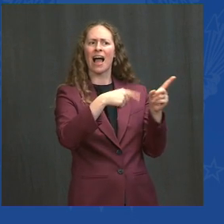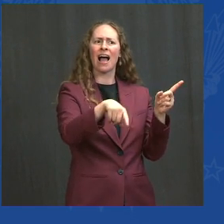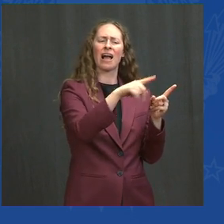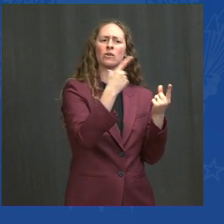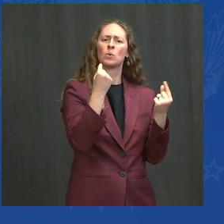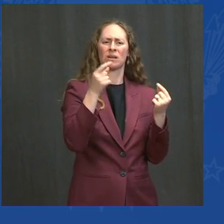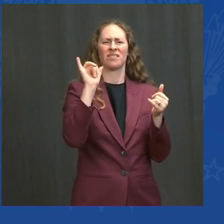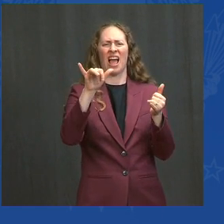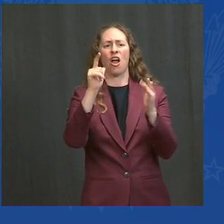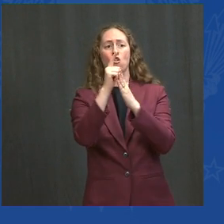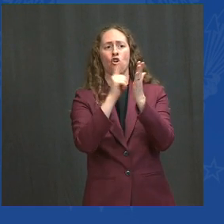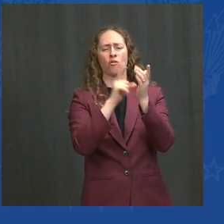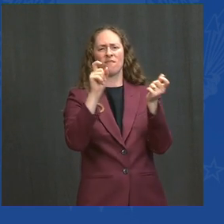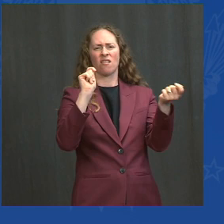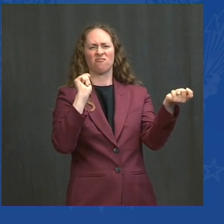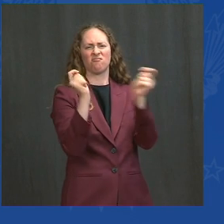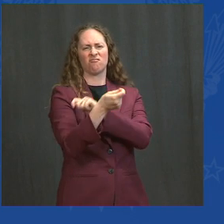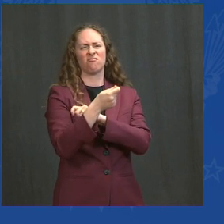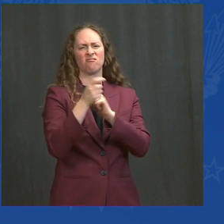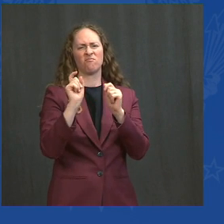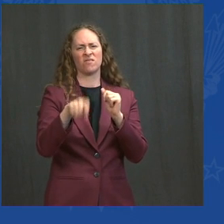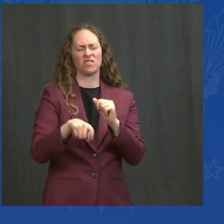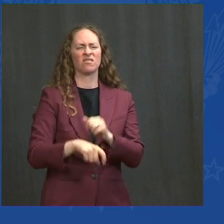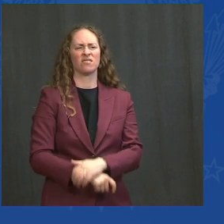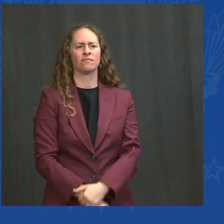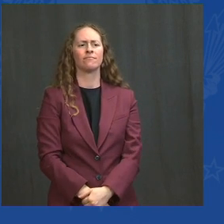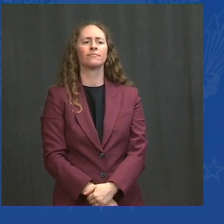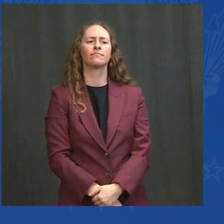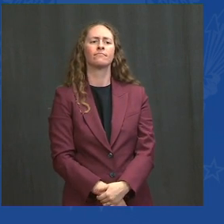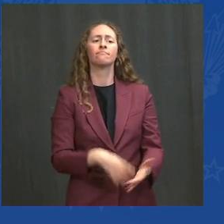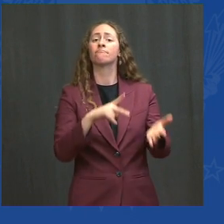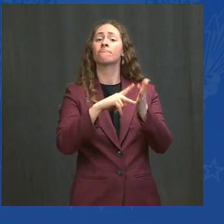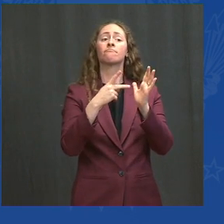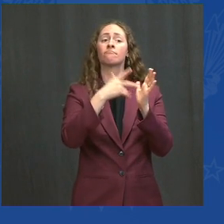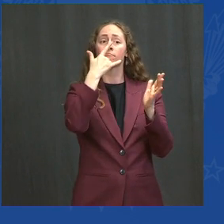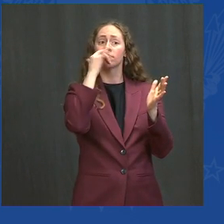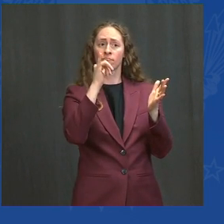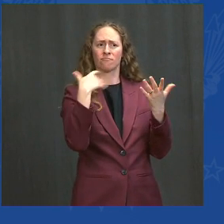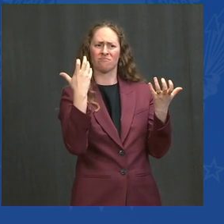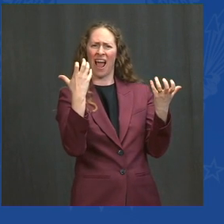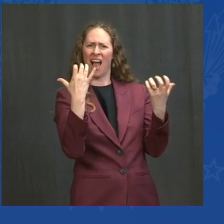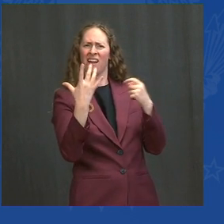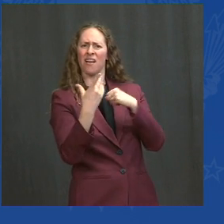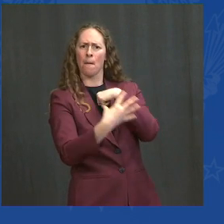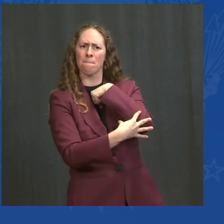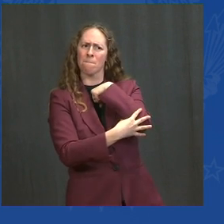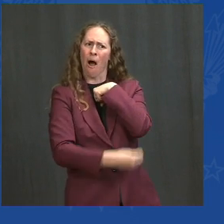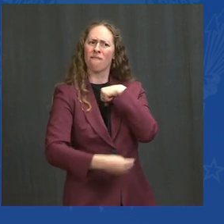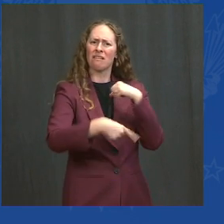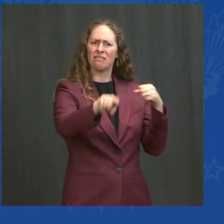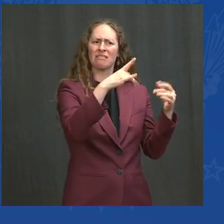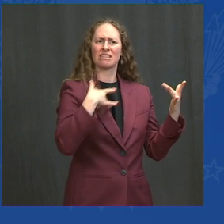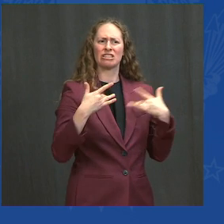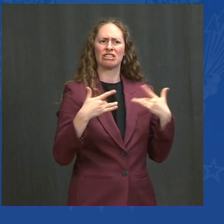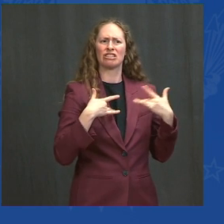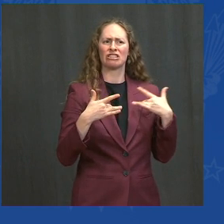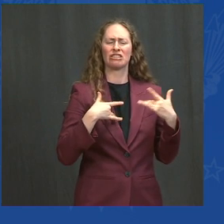and it's cutting child poverty by 40 percent. And here in Wisconsin, by July 15th, we're going to start -- they're going to be picking up the phone